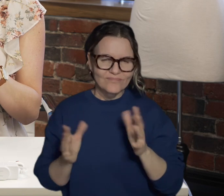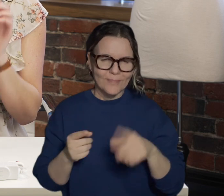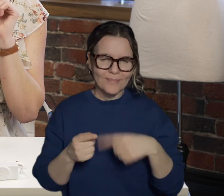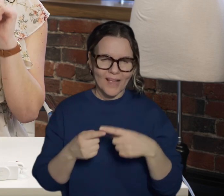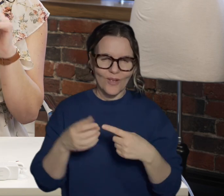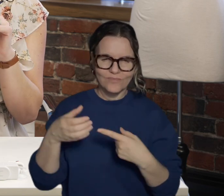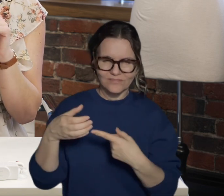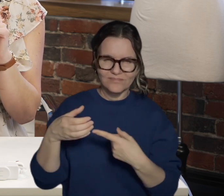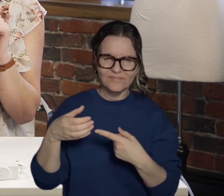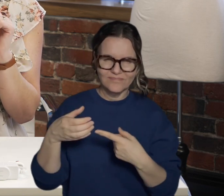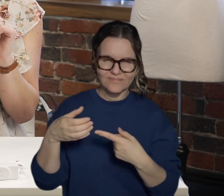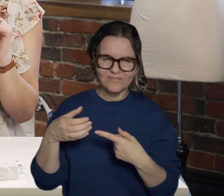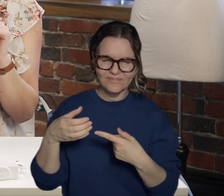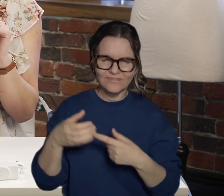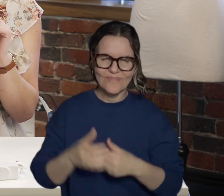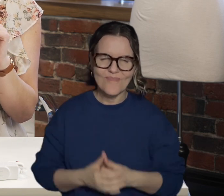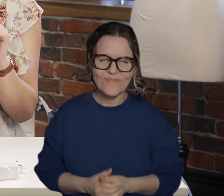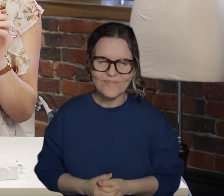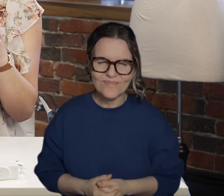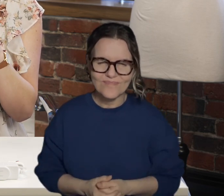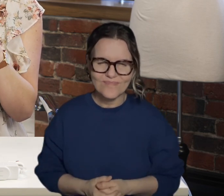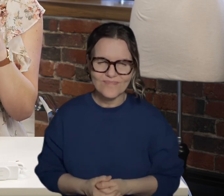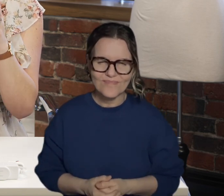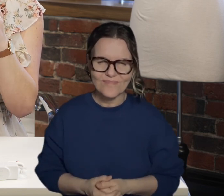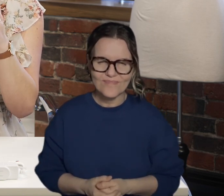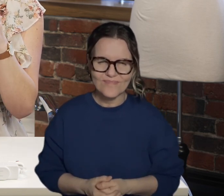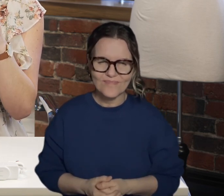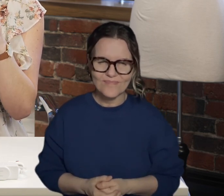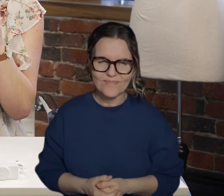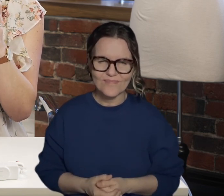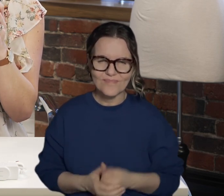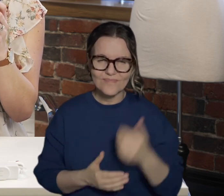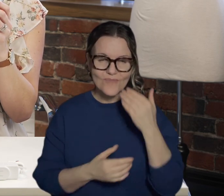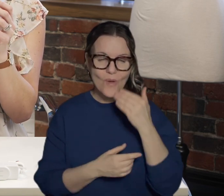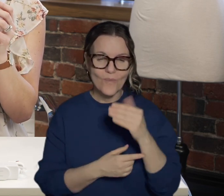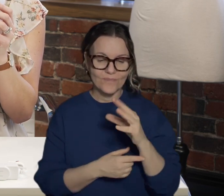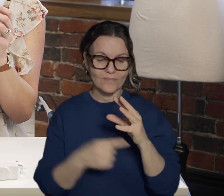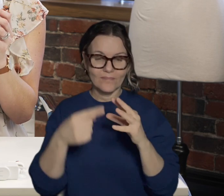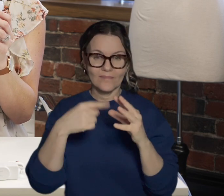also all the cleaning guidelines that I'm going to talk about for this collection kit are similar to